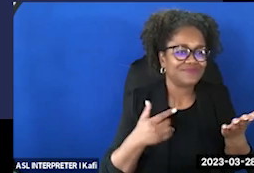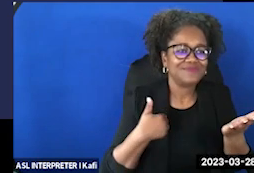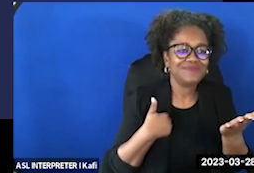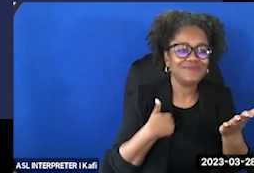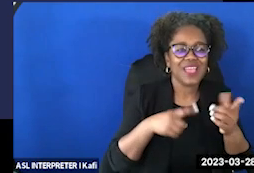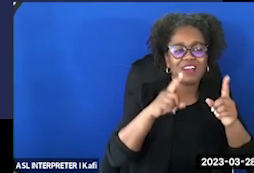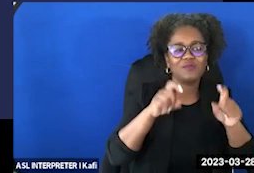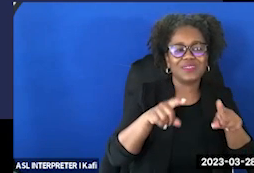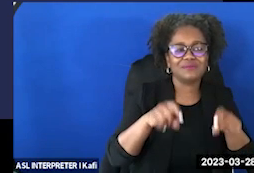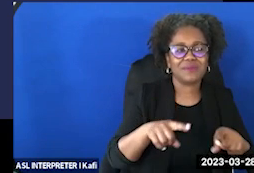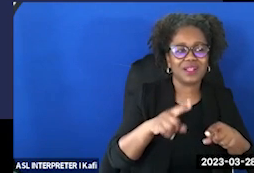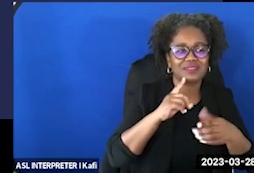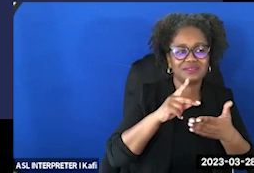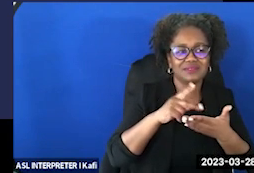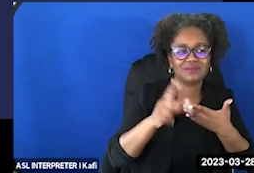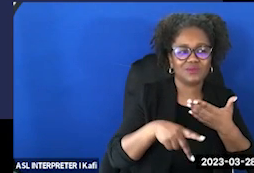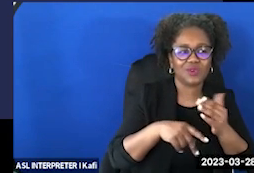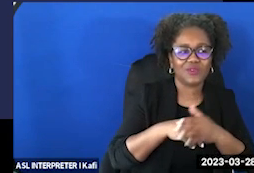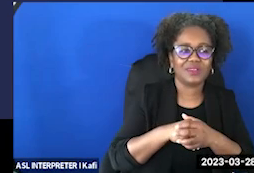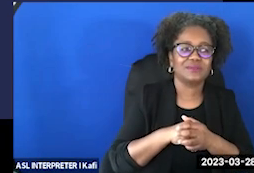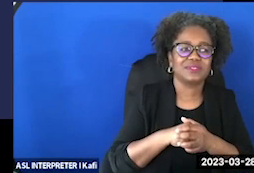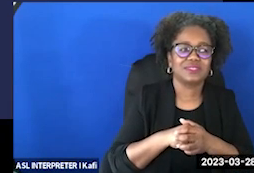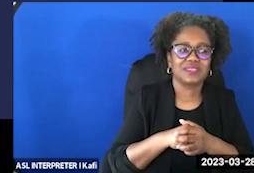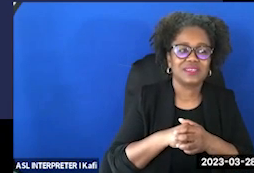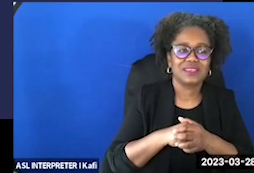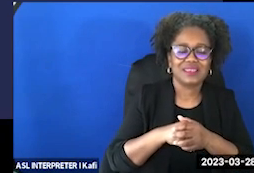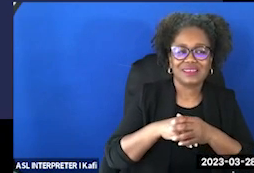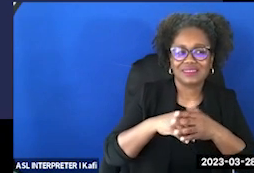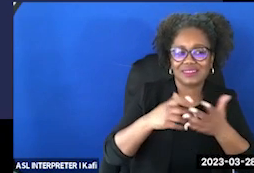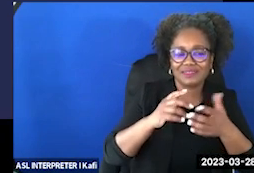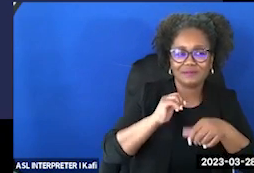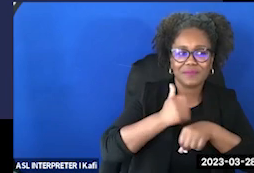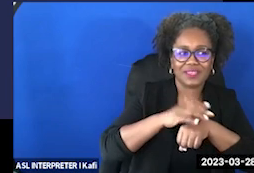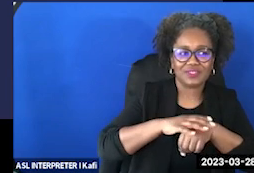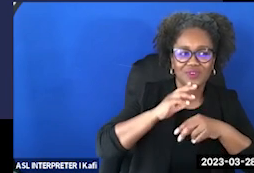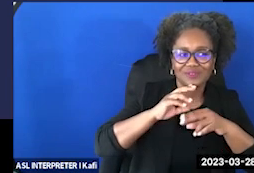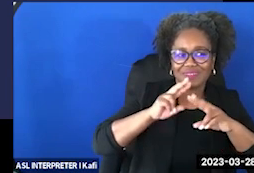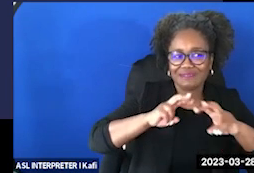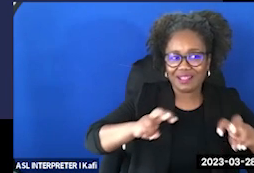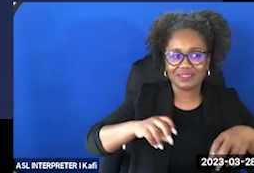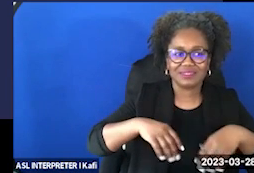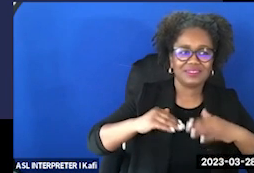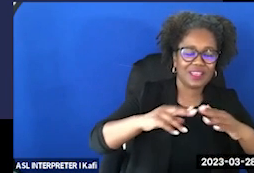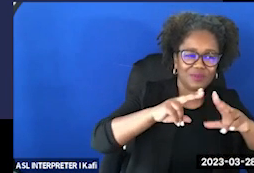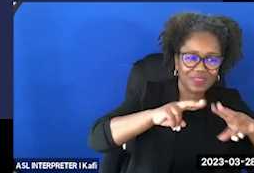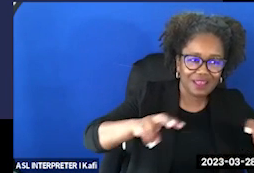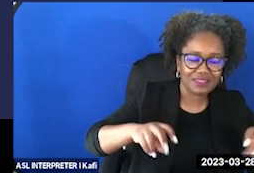Debbie Stine, Science & Technology Policy Academy: And yeah, I'm: I I personally am not convinced that progress is being made.